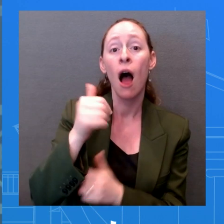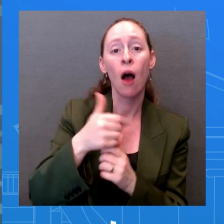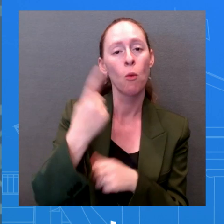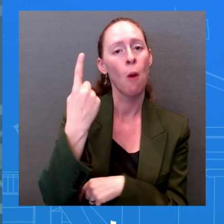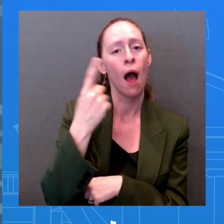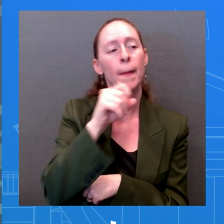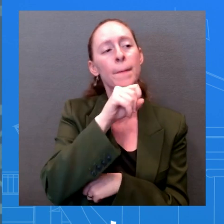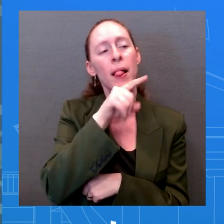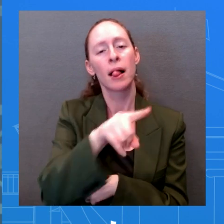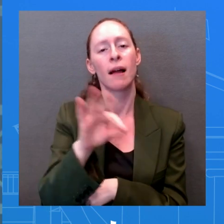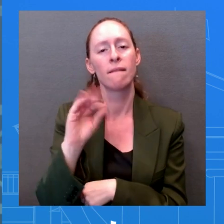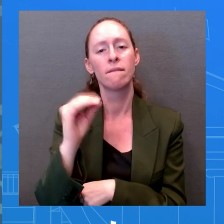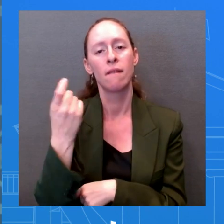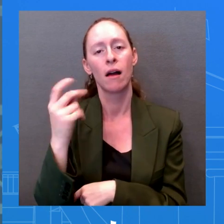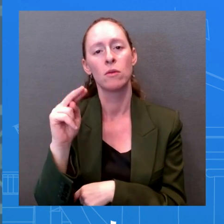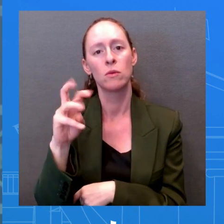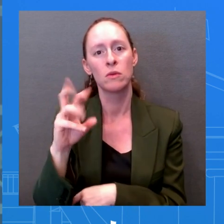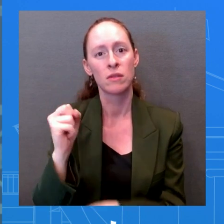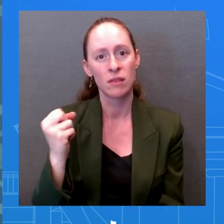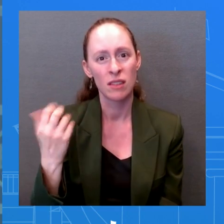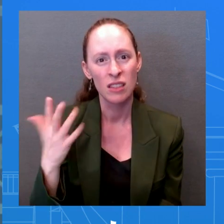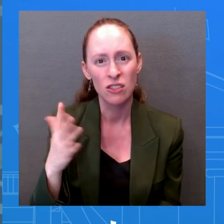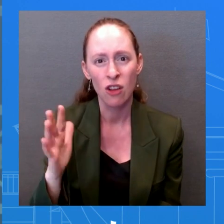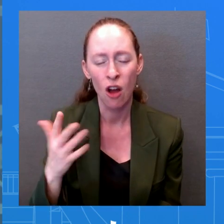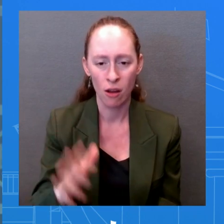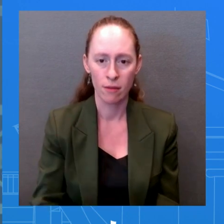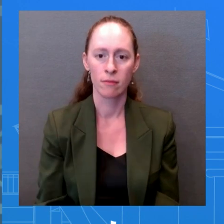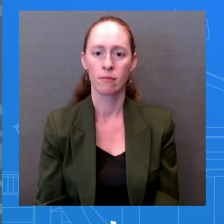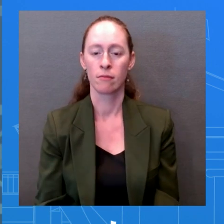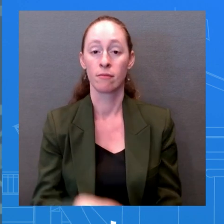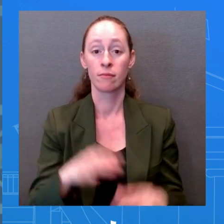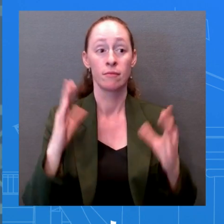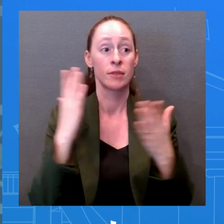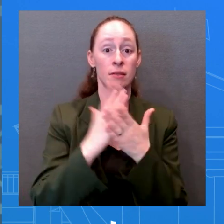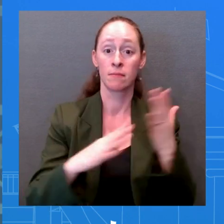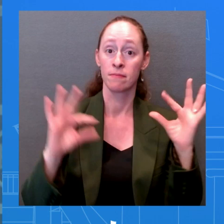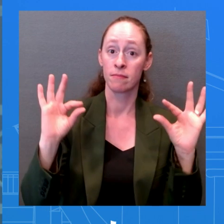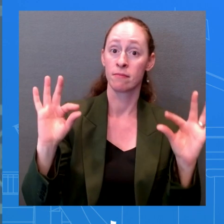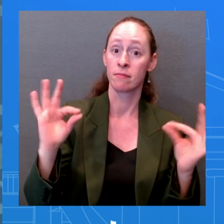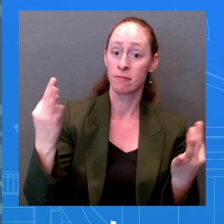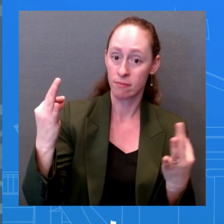is also deeply alarming. The children Governor Abbott abandoned in Martha's Vineyard,